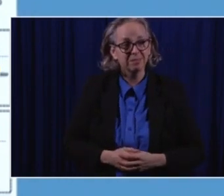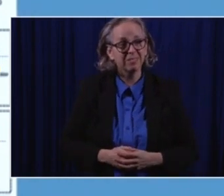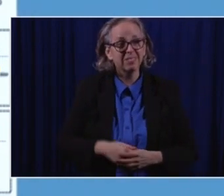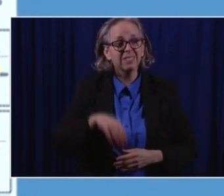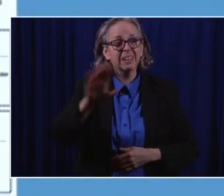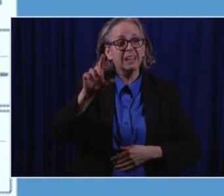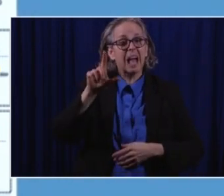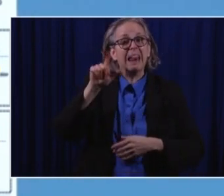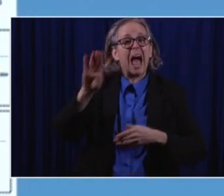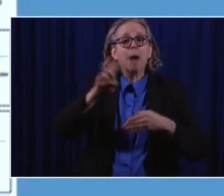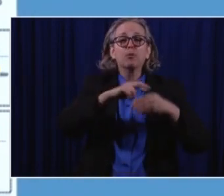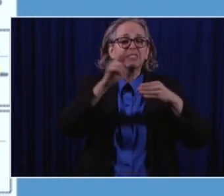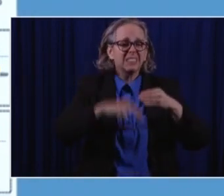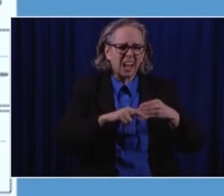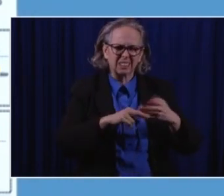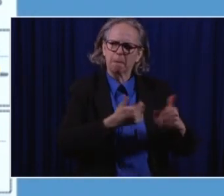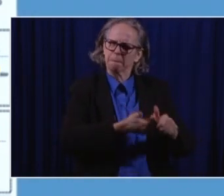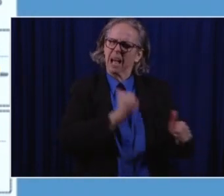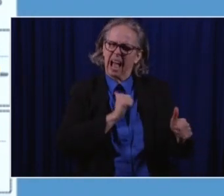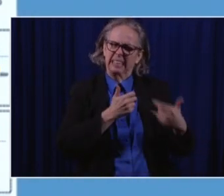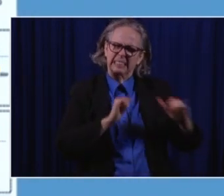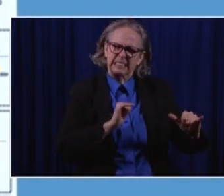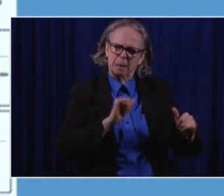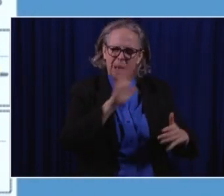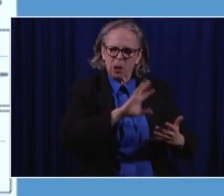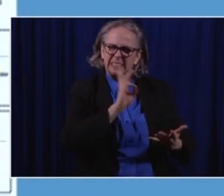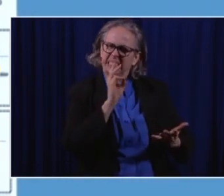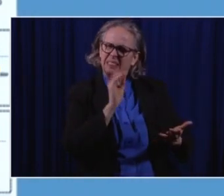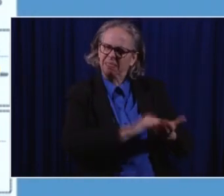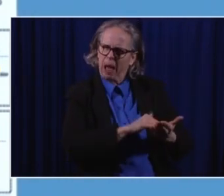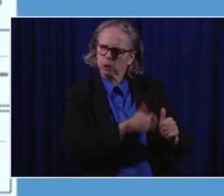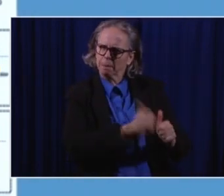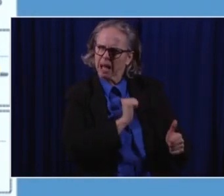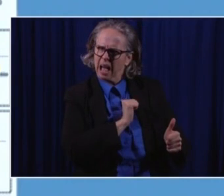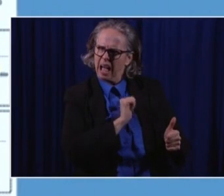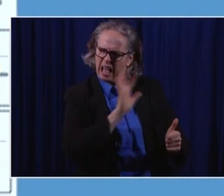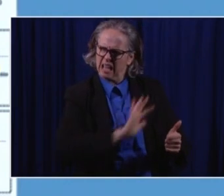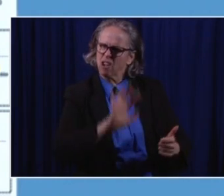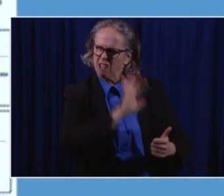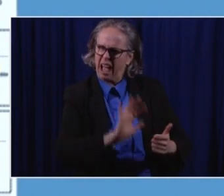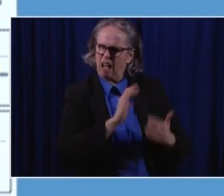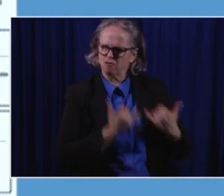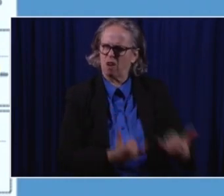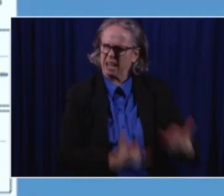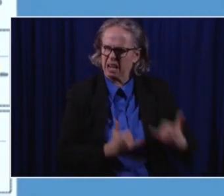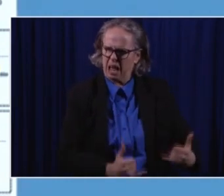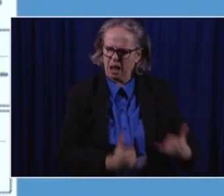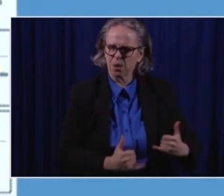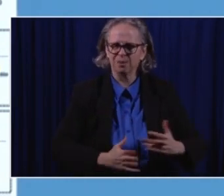into our system and so yesterday's was artificially high. This 8,604 we think. It is fairly close the word is we still have a a backlog.